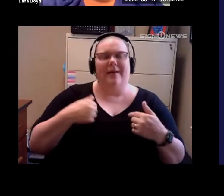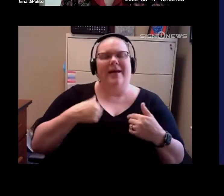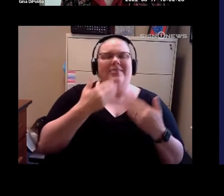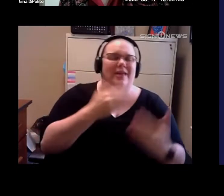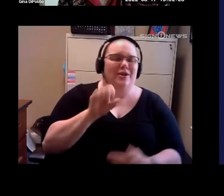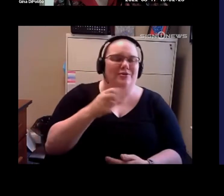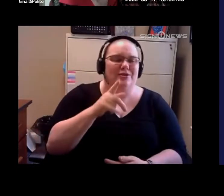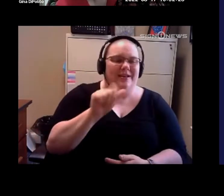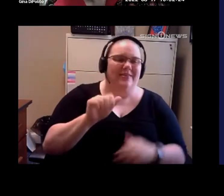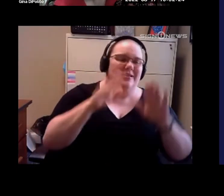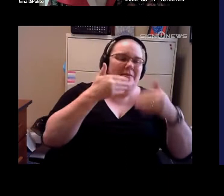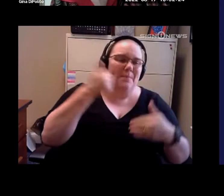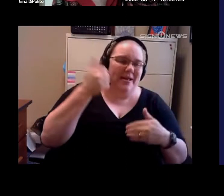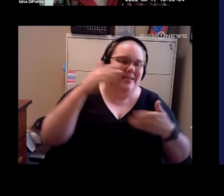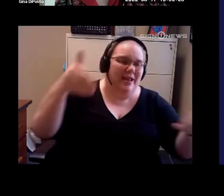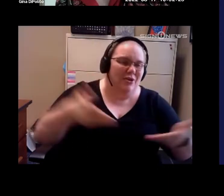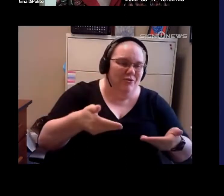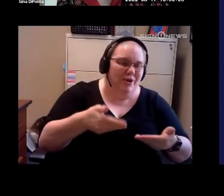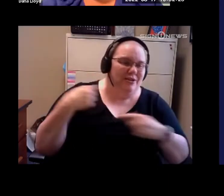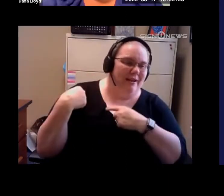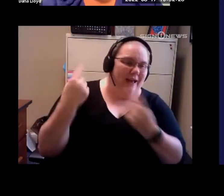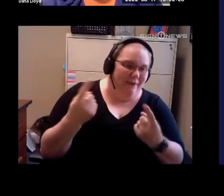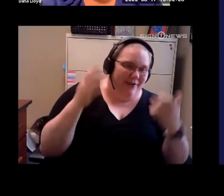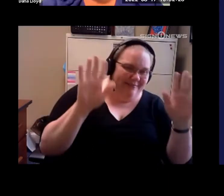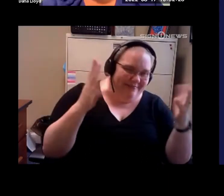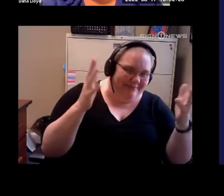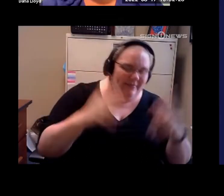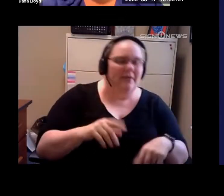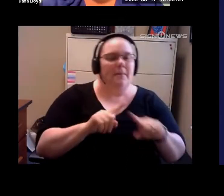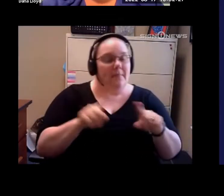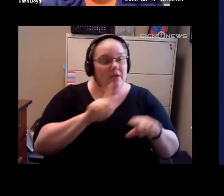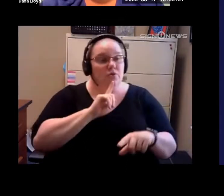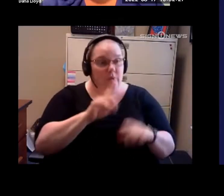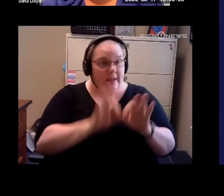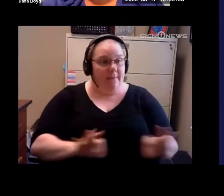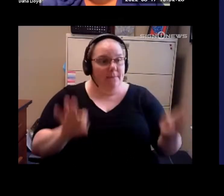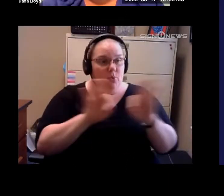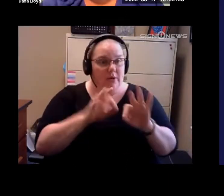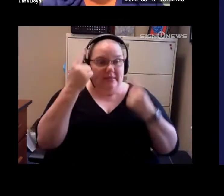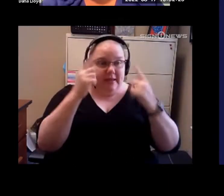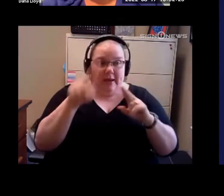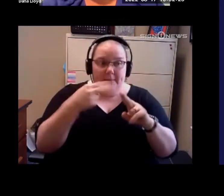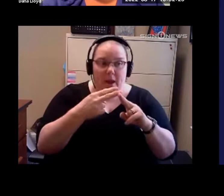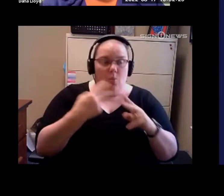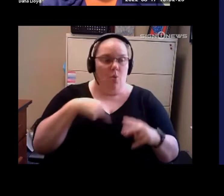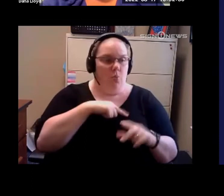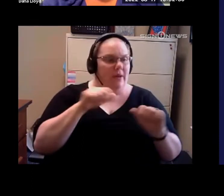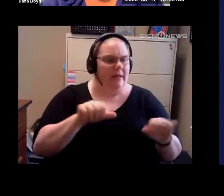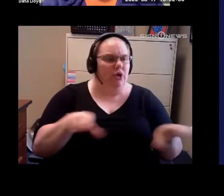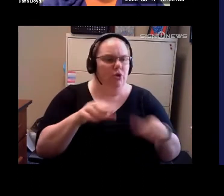um so it's really important to think about what we can do together sometimes people feel like